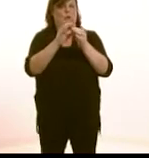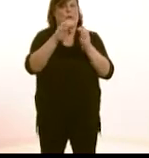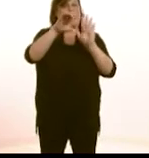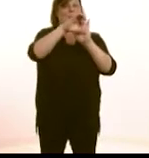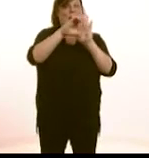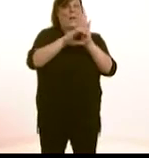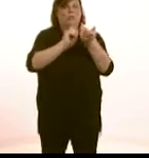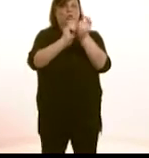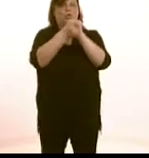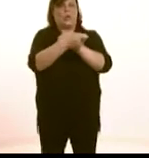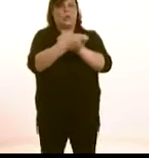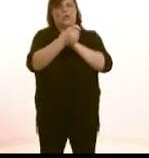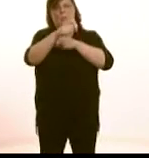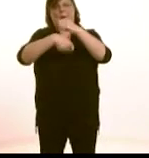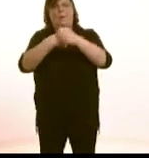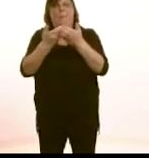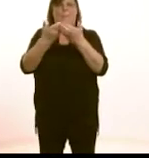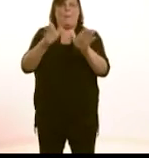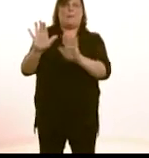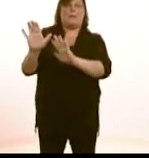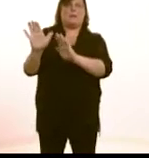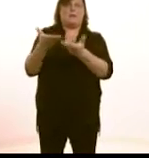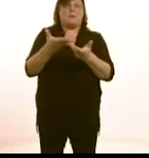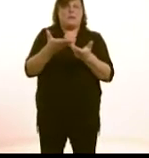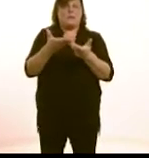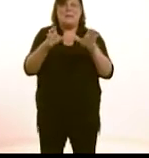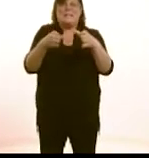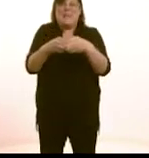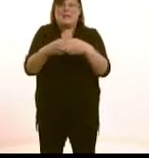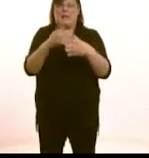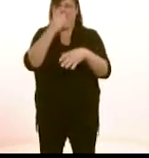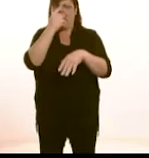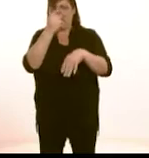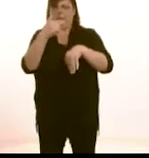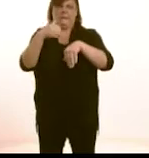them into the public sector, does have very serious repercussions for the Welsh Government